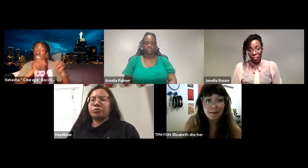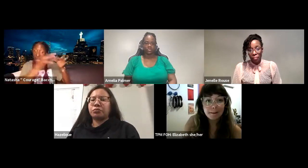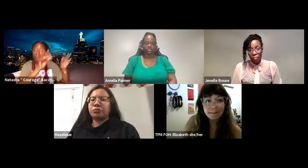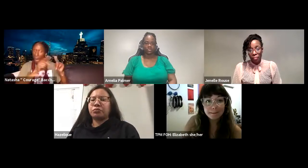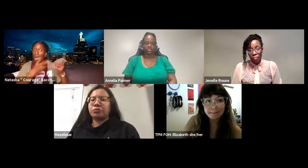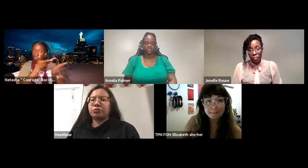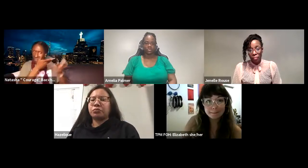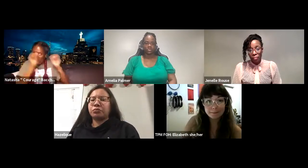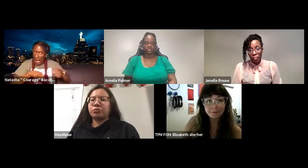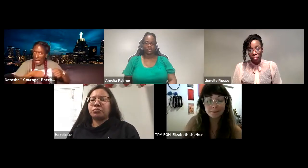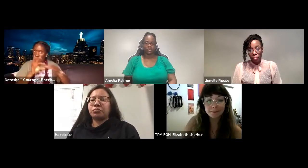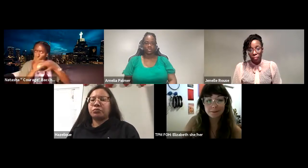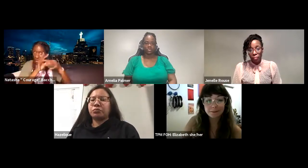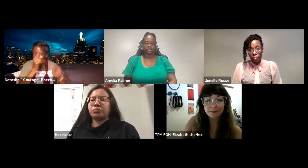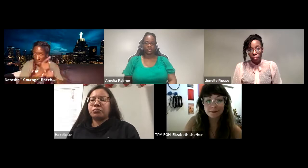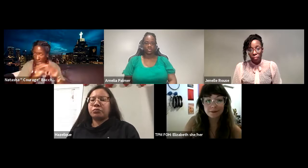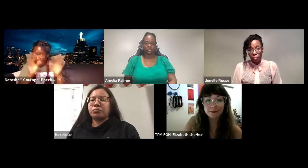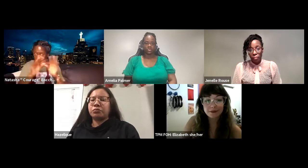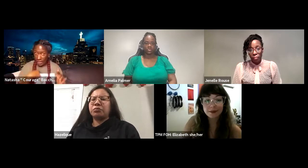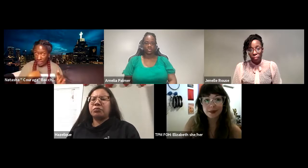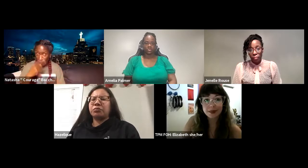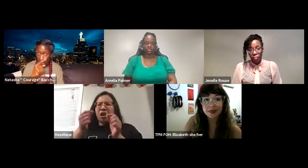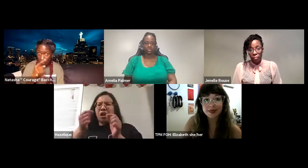language and you're able to communicate-- it's a different language but you're still able to make